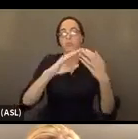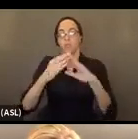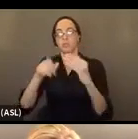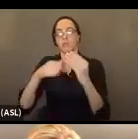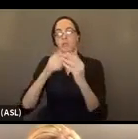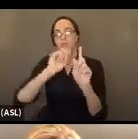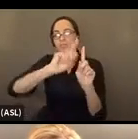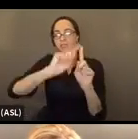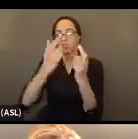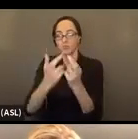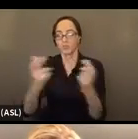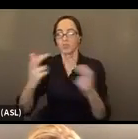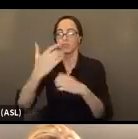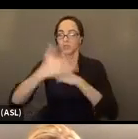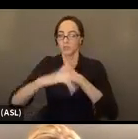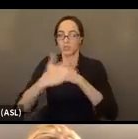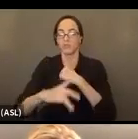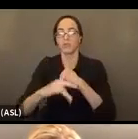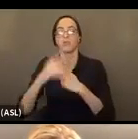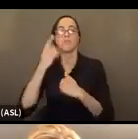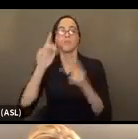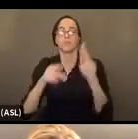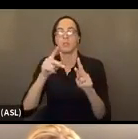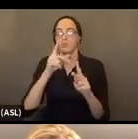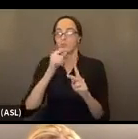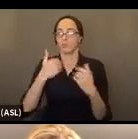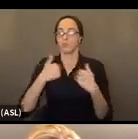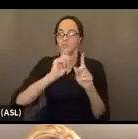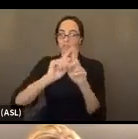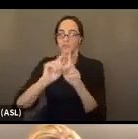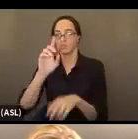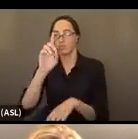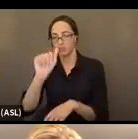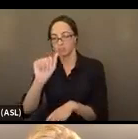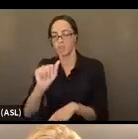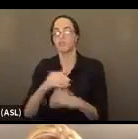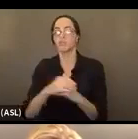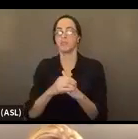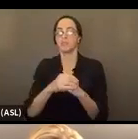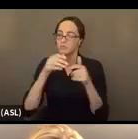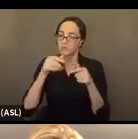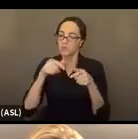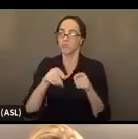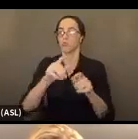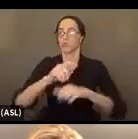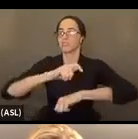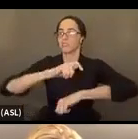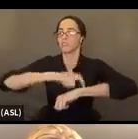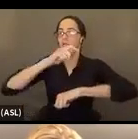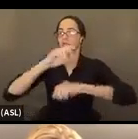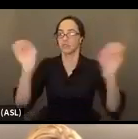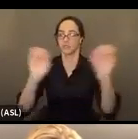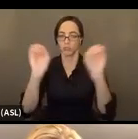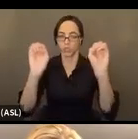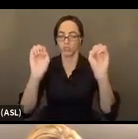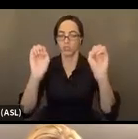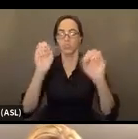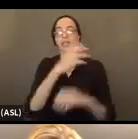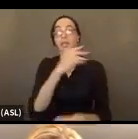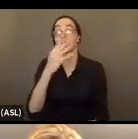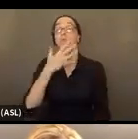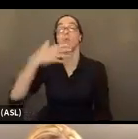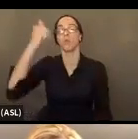older adults during times of emergencies um first want to talk a little bit about the ihss program